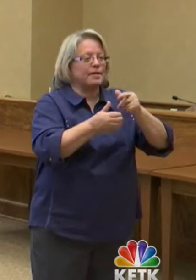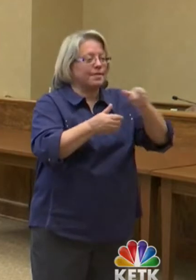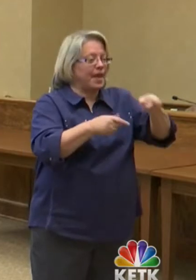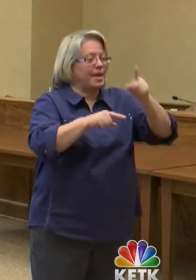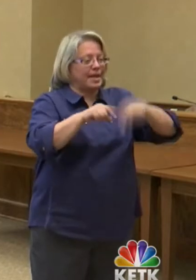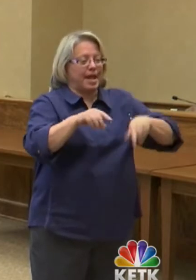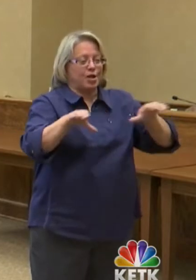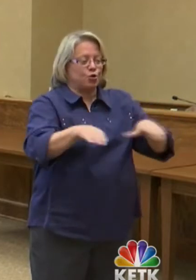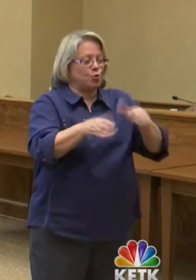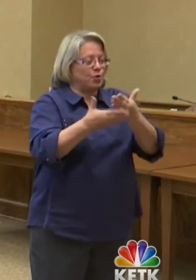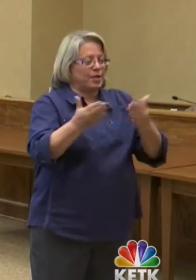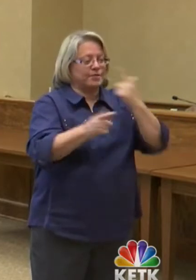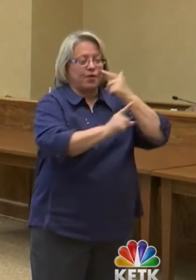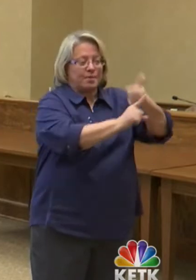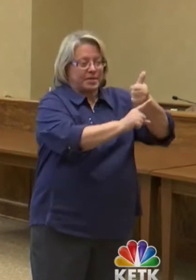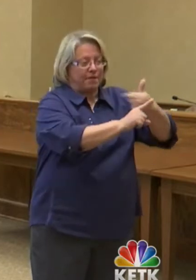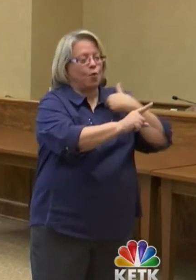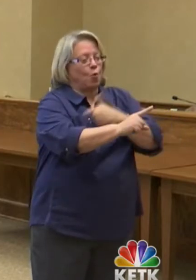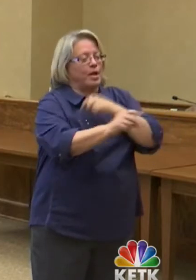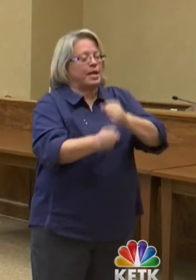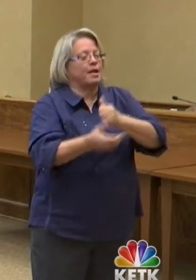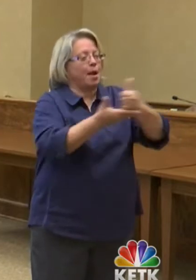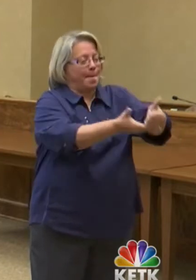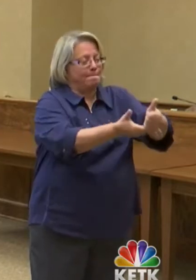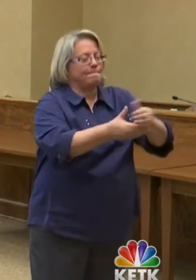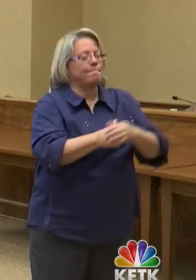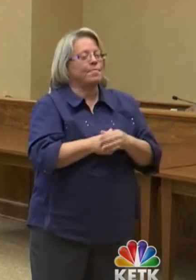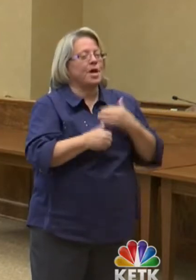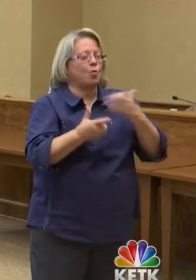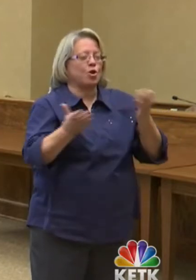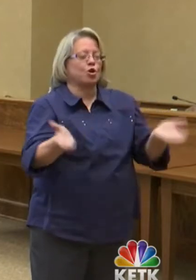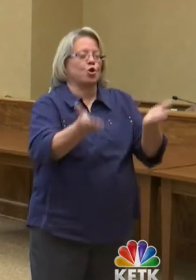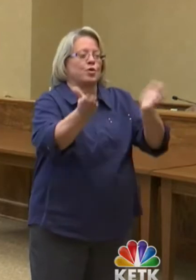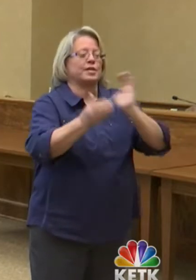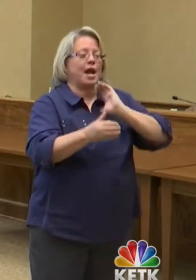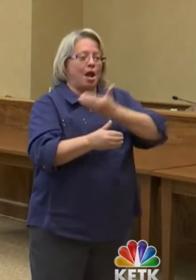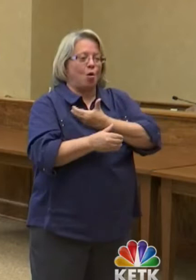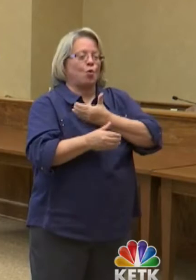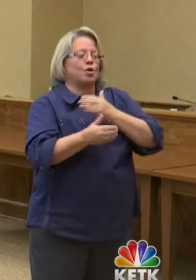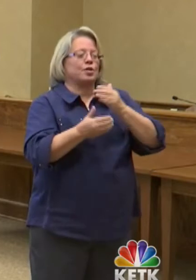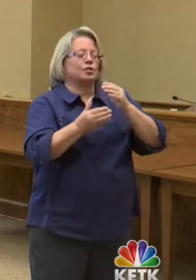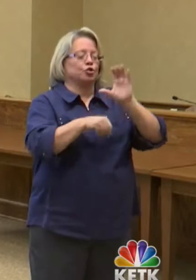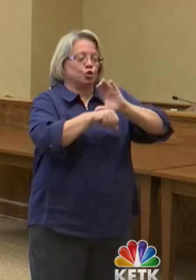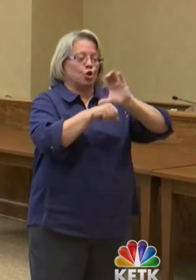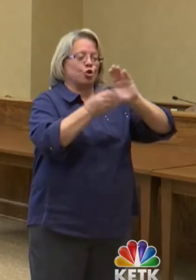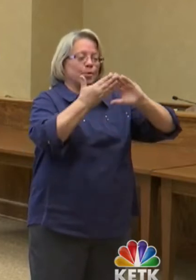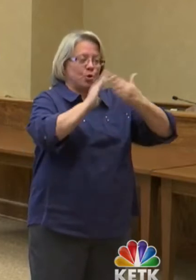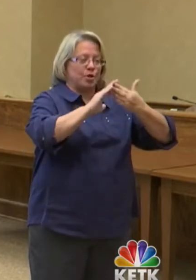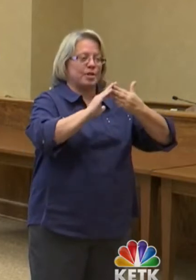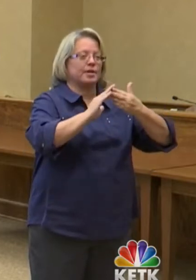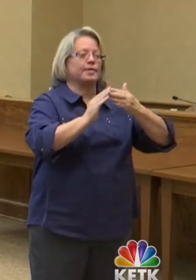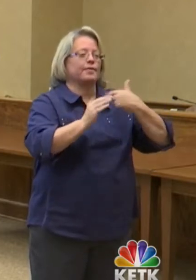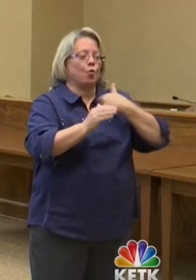RUNNING ERRANDS FOR THEM. BECOMING THOSE PEOPLE THAT CAN